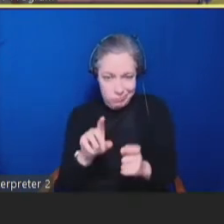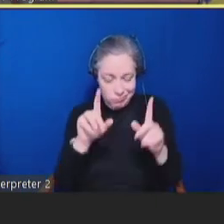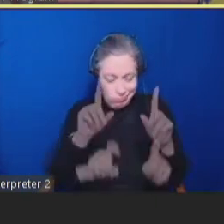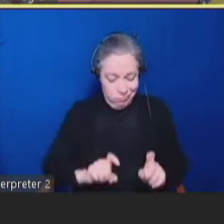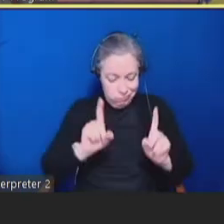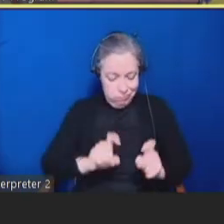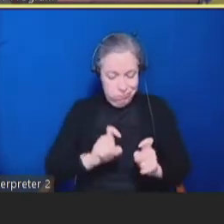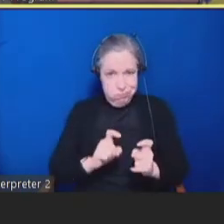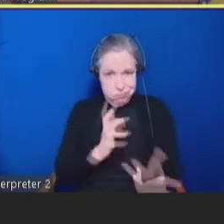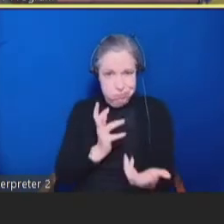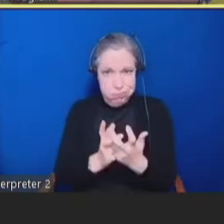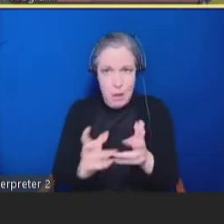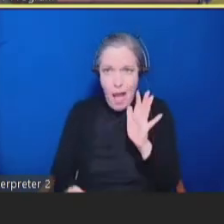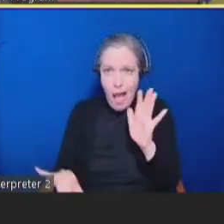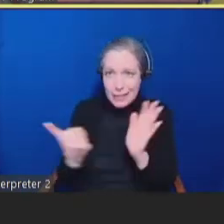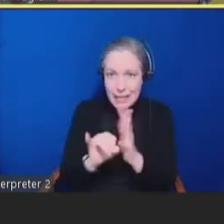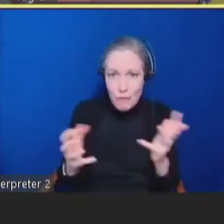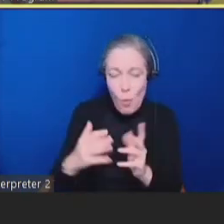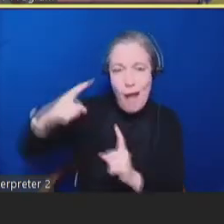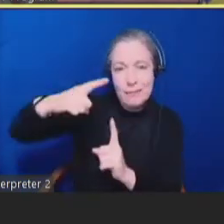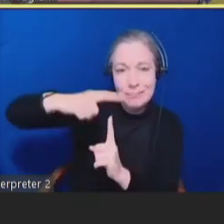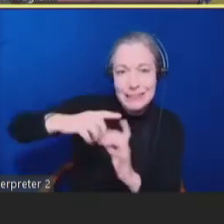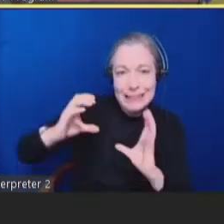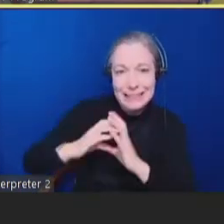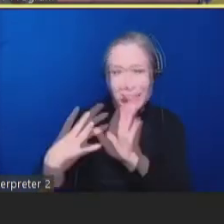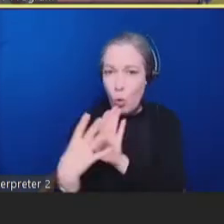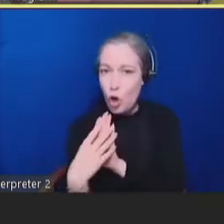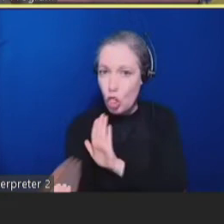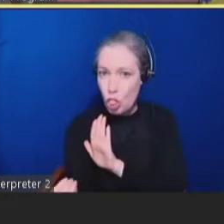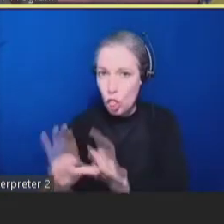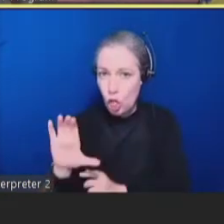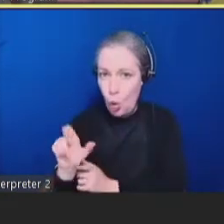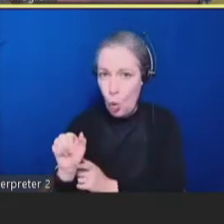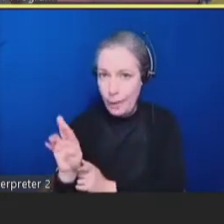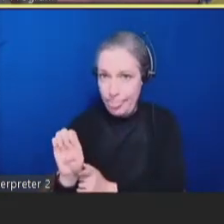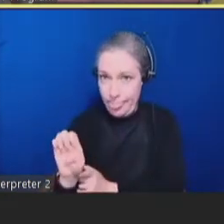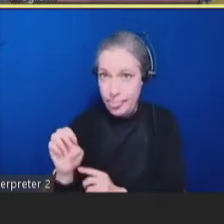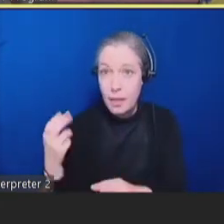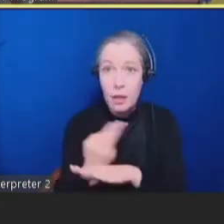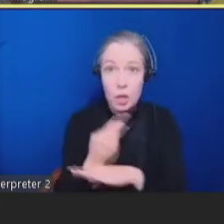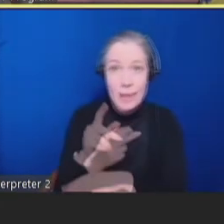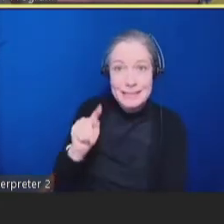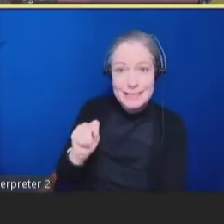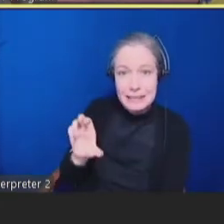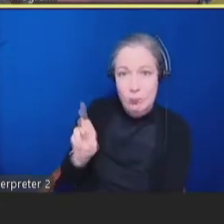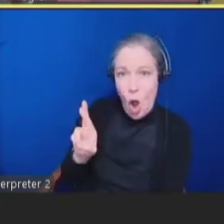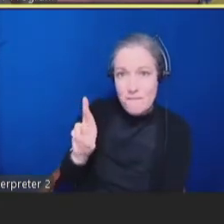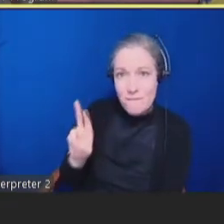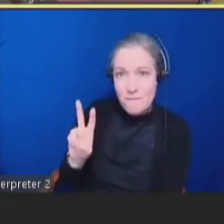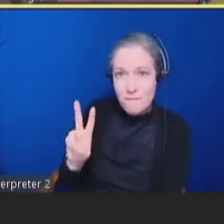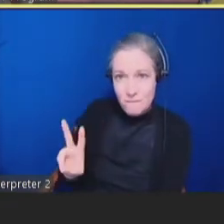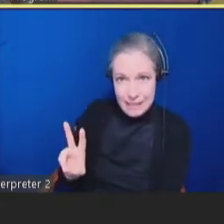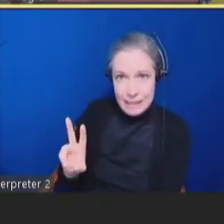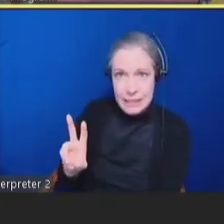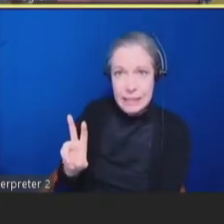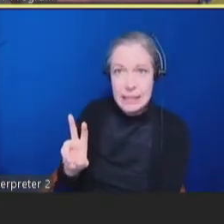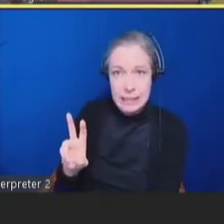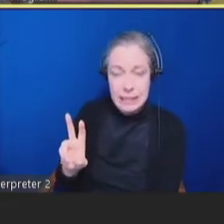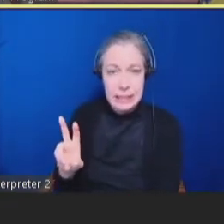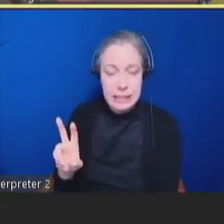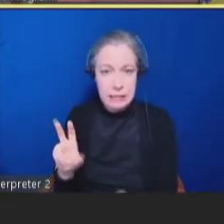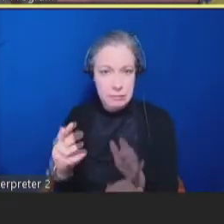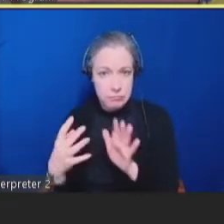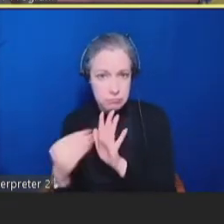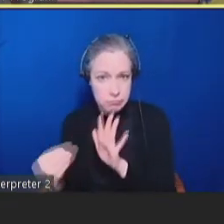T cell clones using a TCR-V-beta sequencing, an assay that we call clone track. Both assays